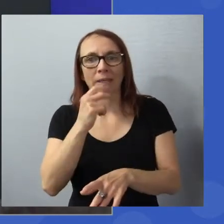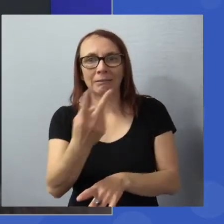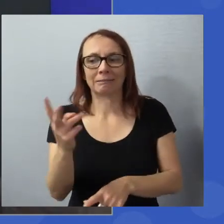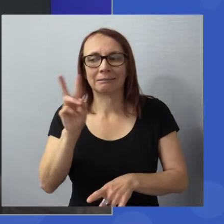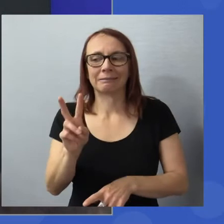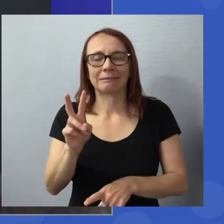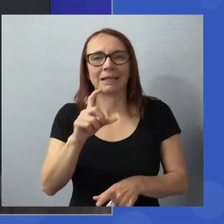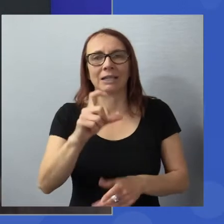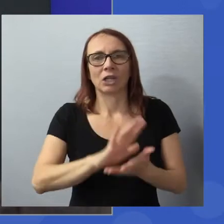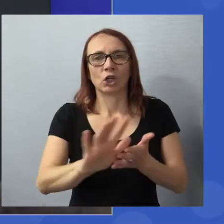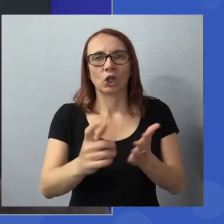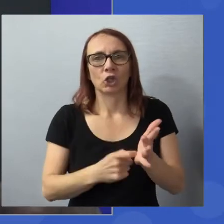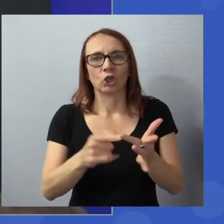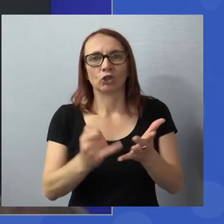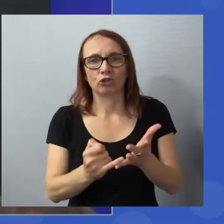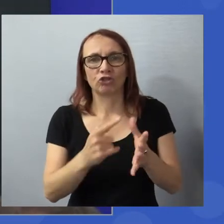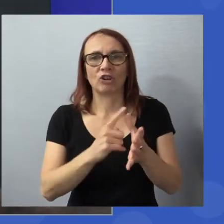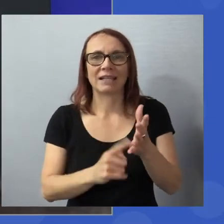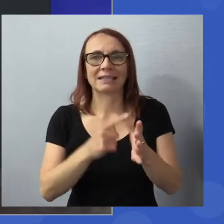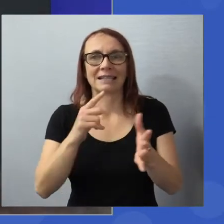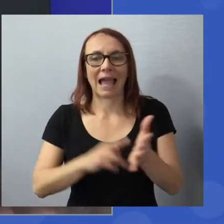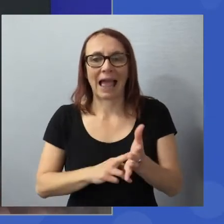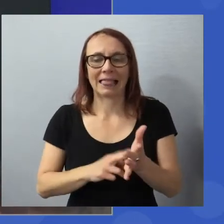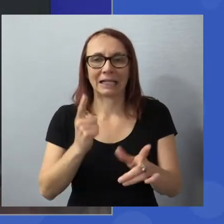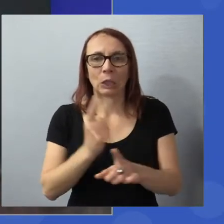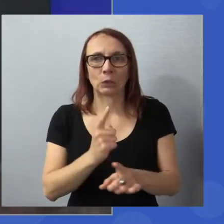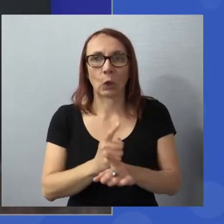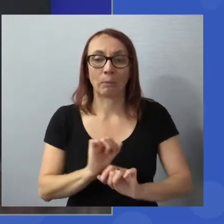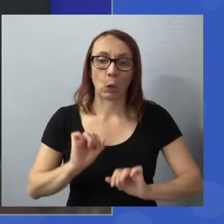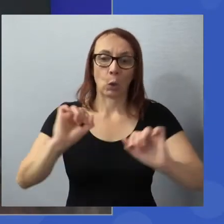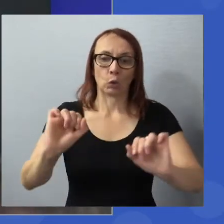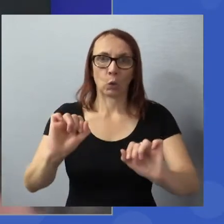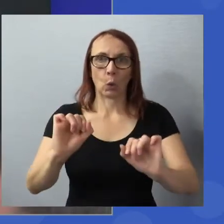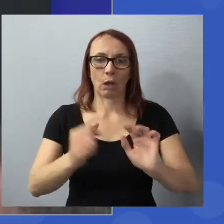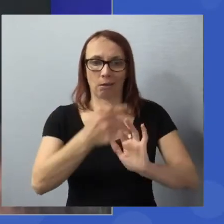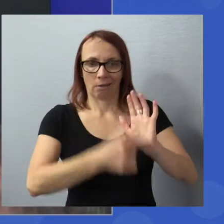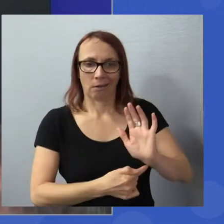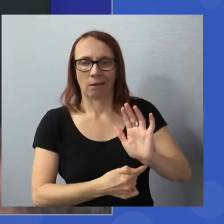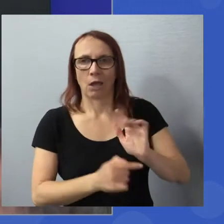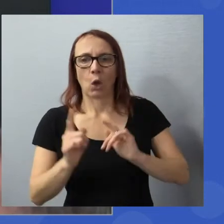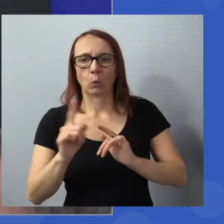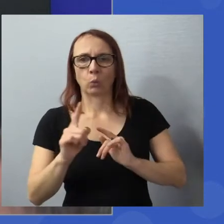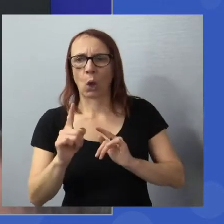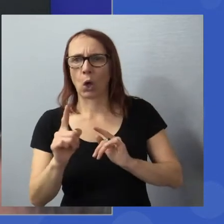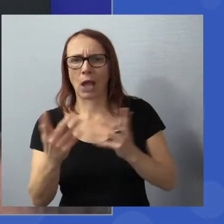you've come up with and tell you a bit more about the constitutional implications of them and then later in the day we'll be doing a vote on the